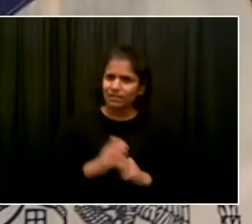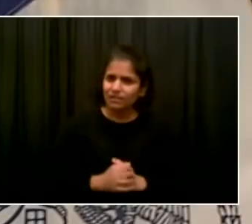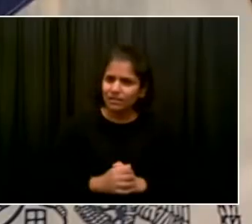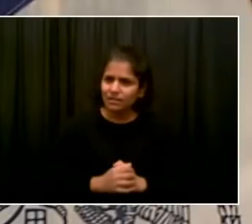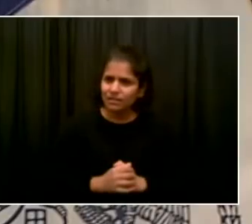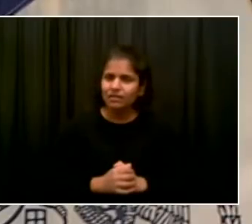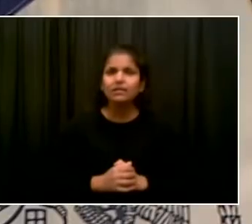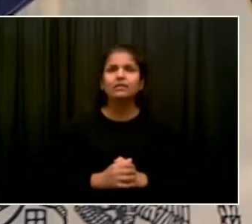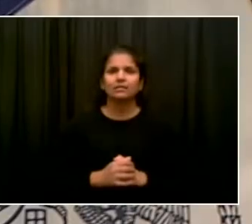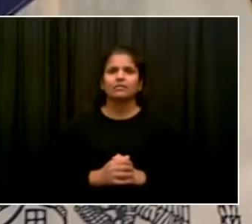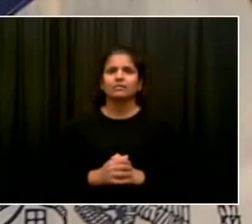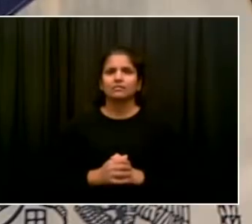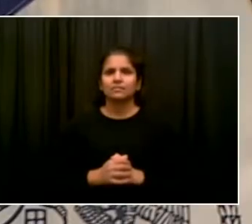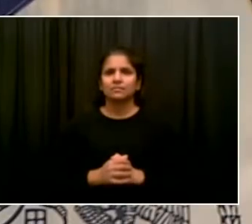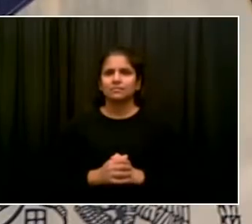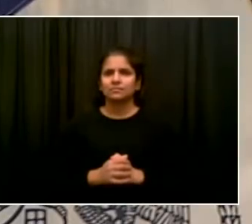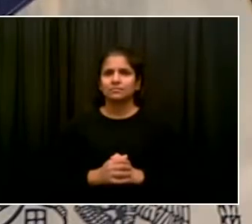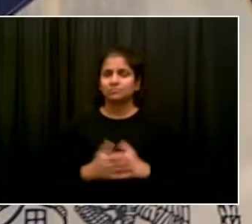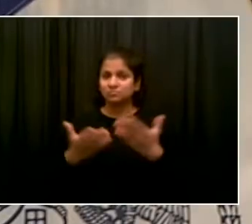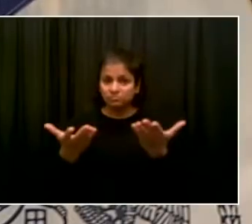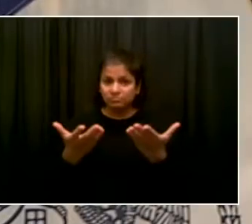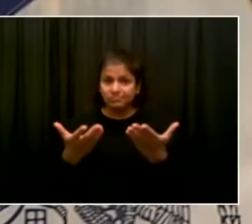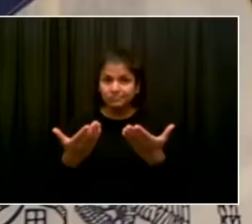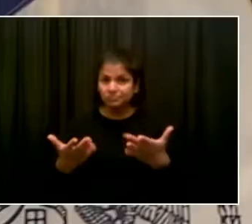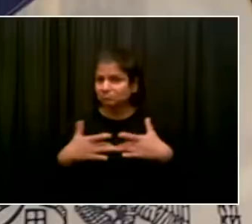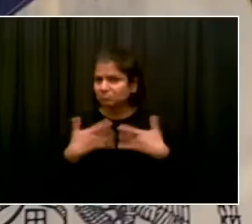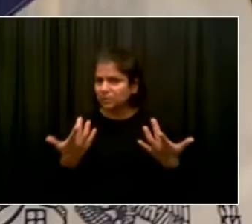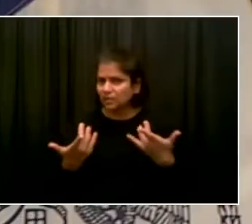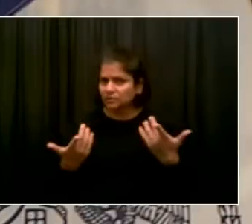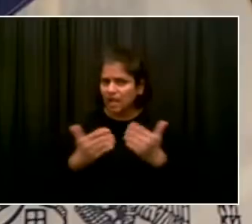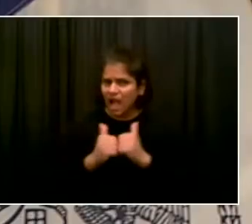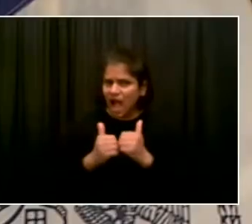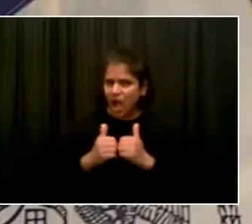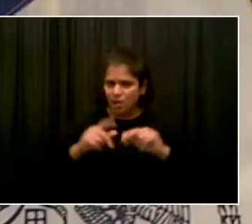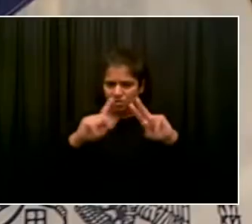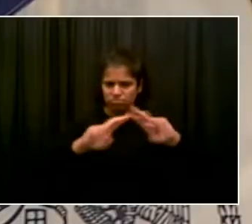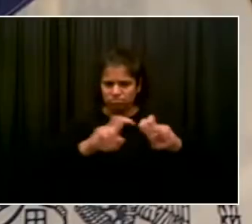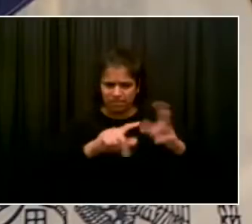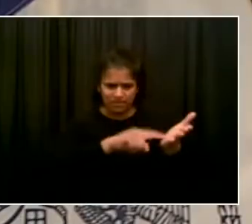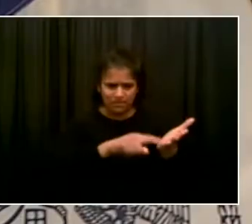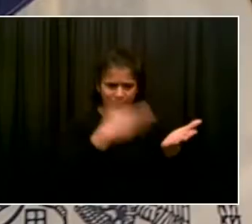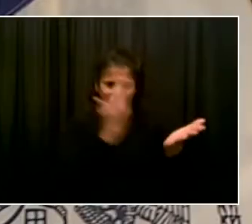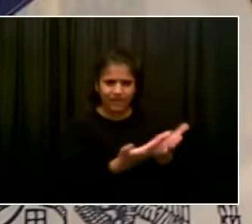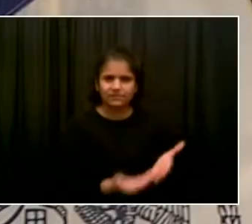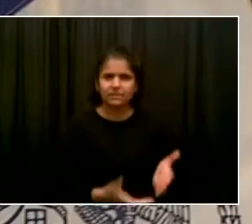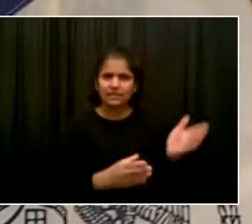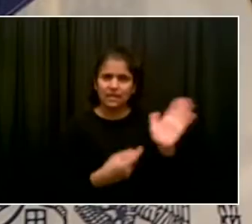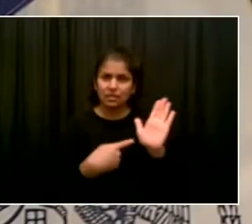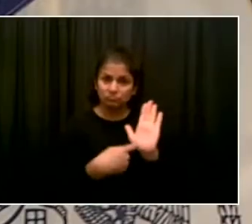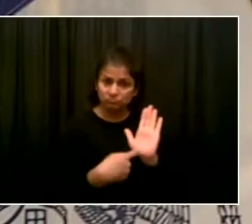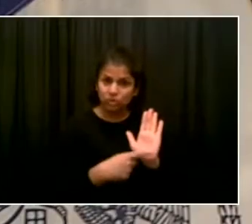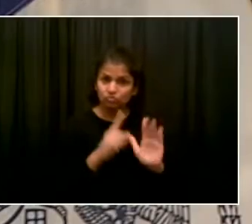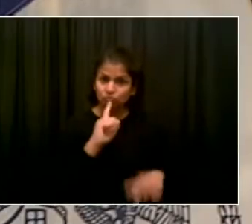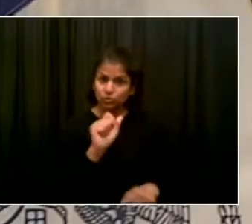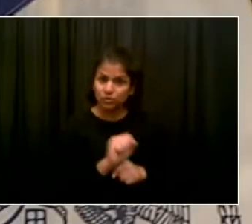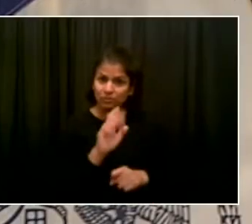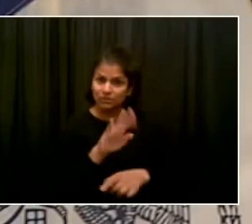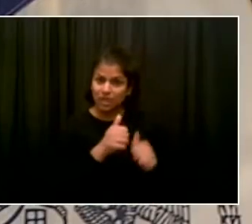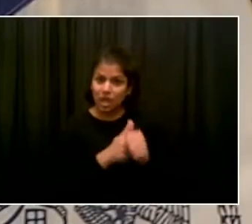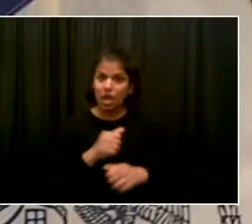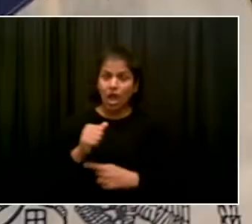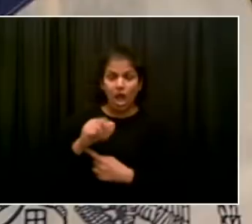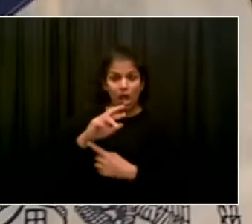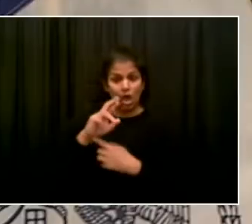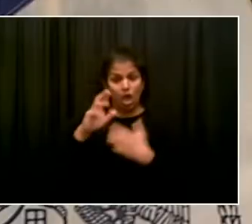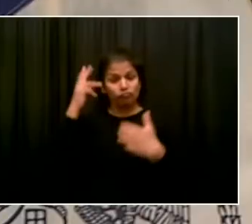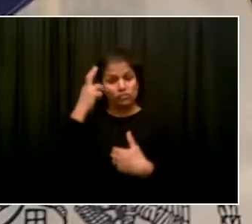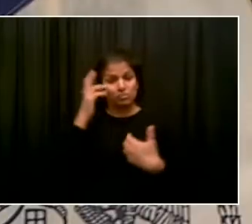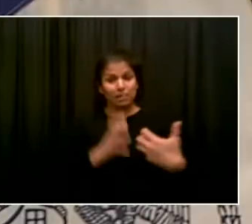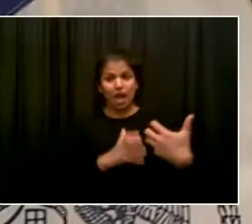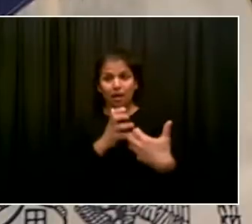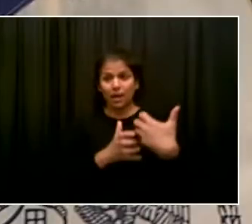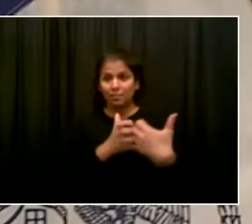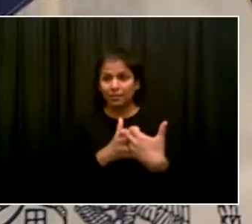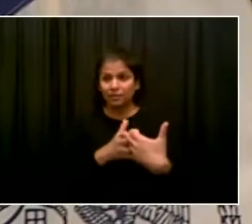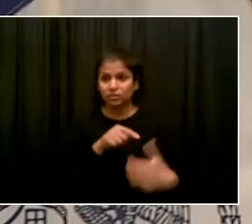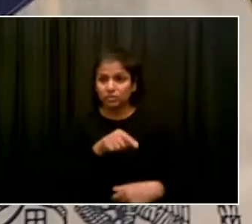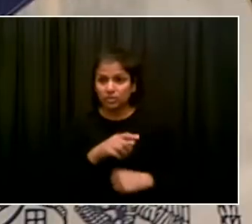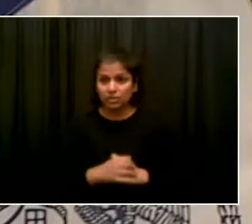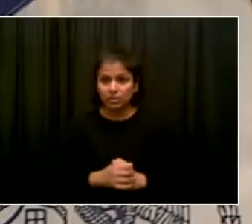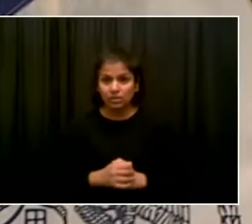RELIGIOUS THE